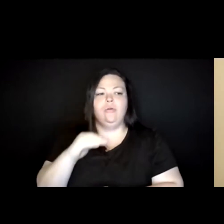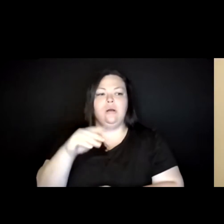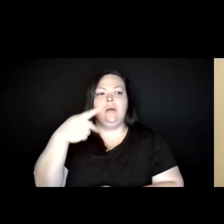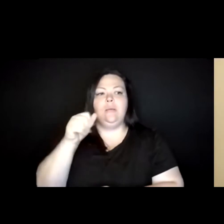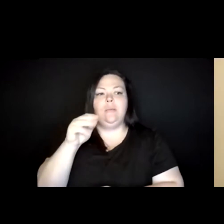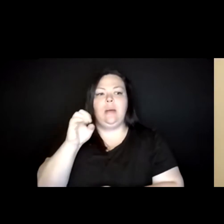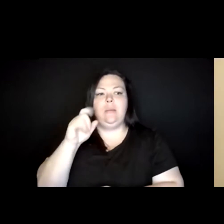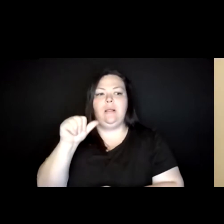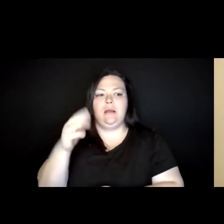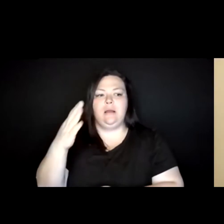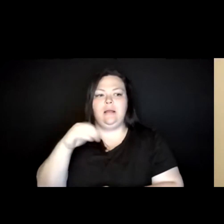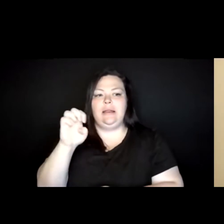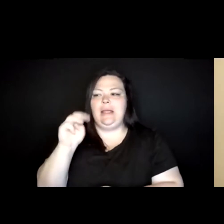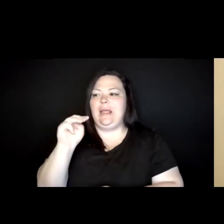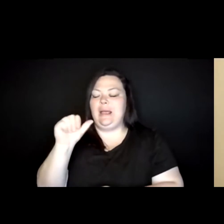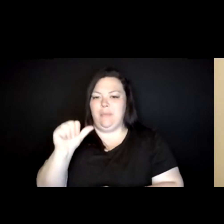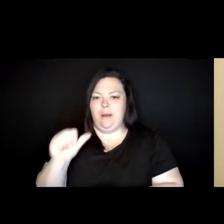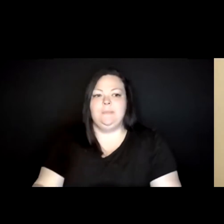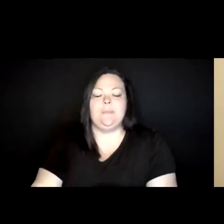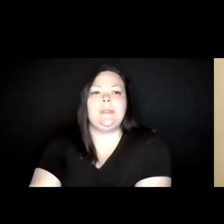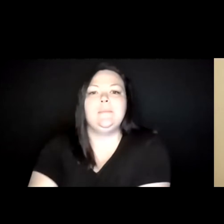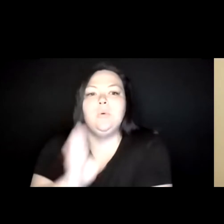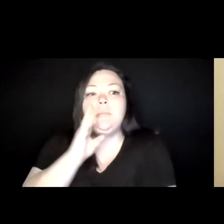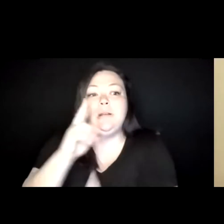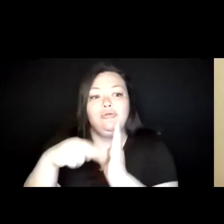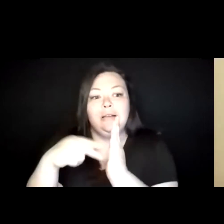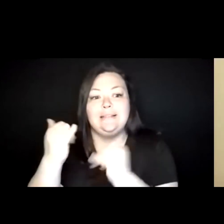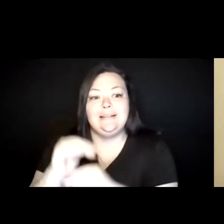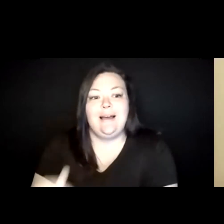Santos, and Emma K. Shibley will be reading for us tonight and we'll go ahead and start